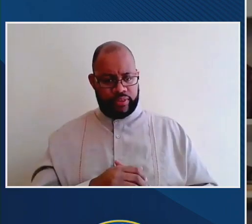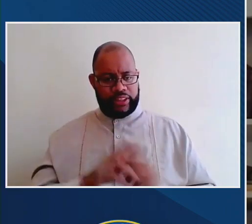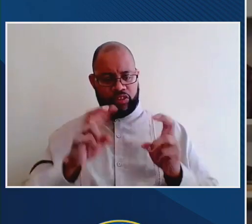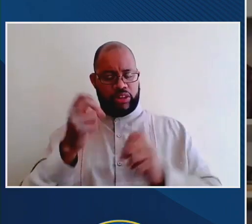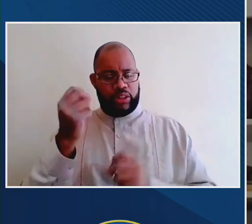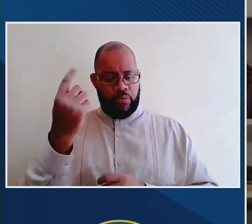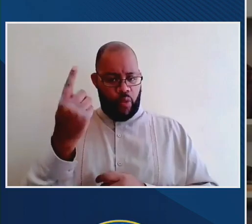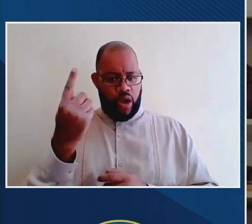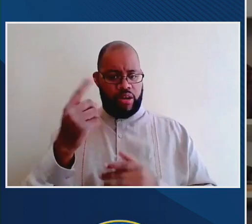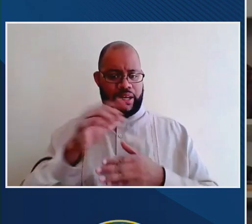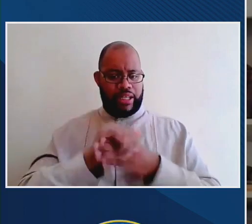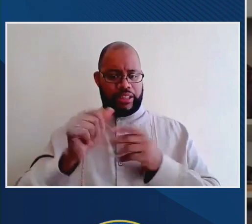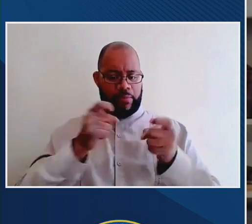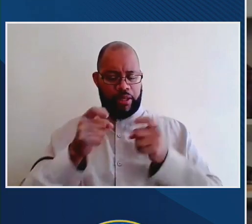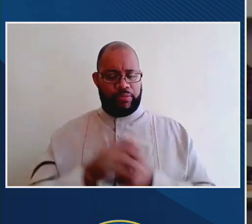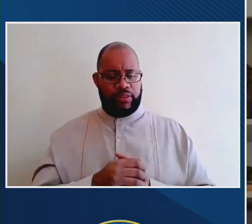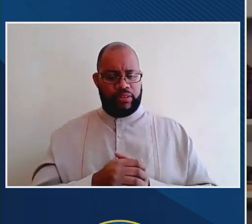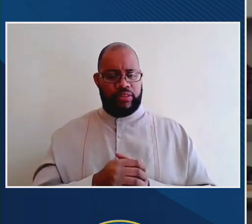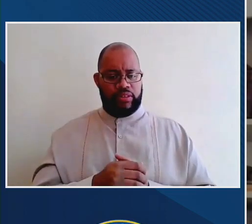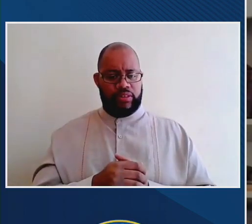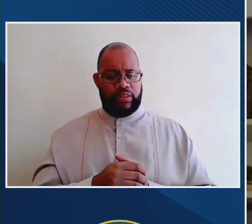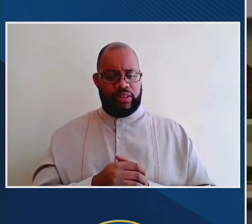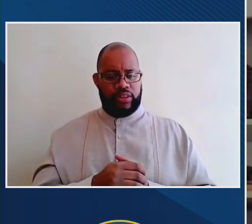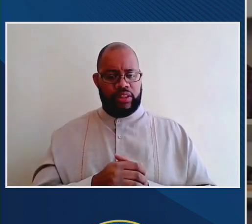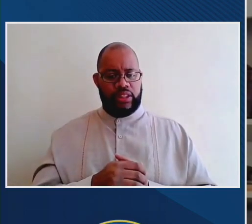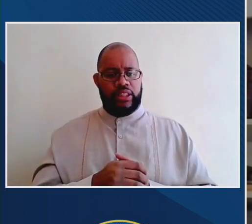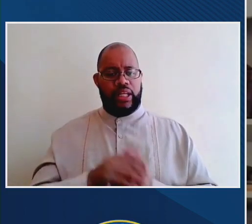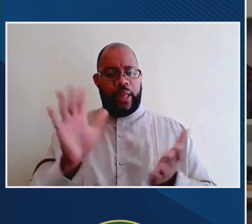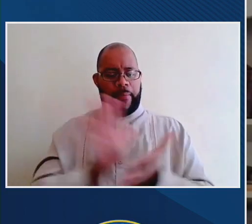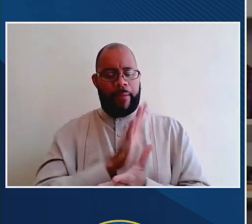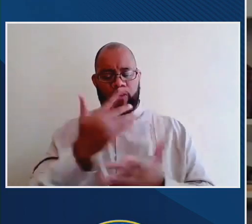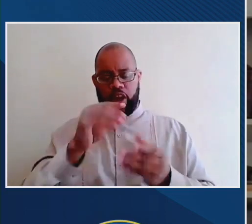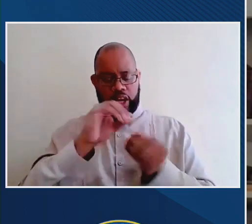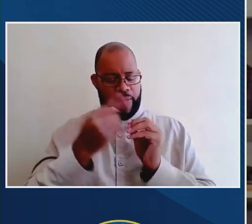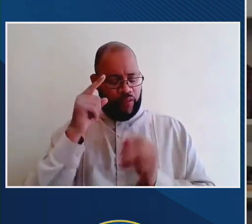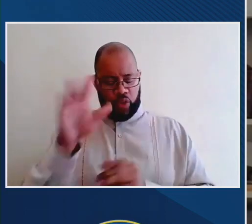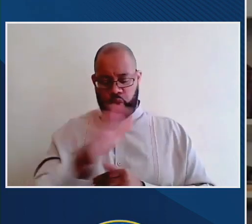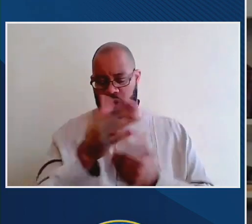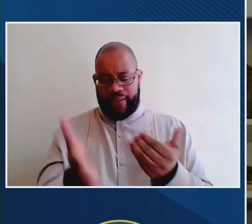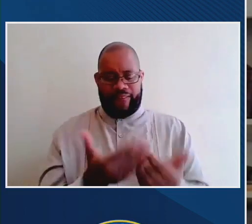The issue papers are numbered for you for your convenience. A couple things about